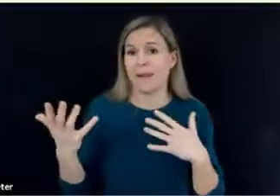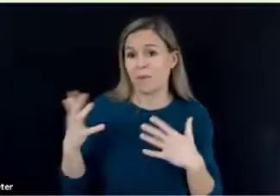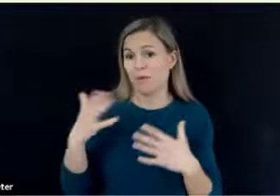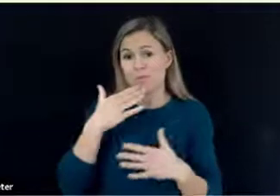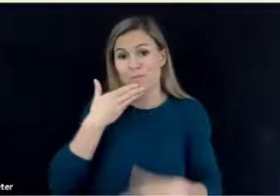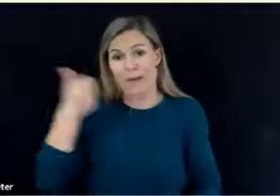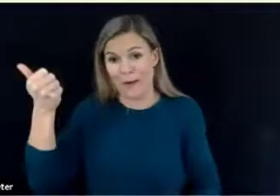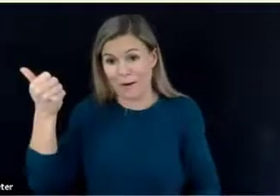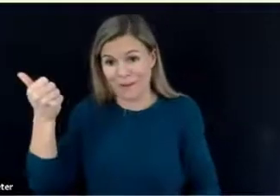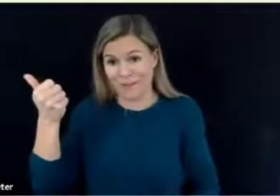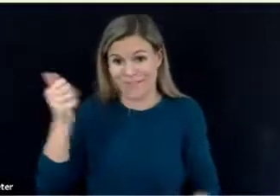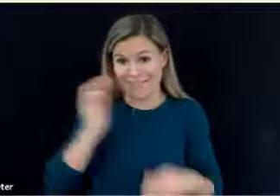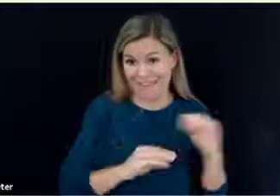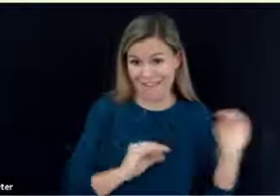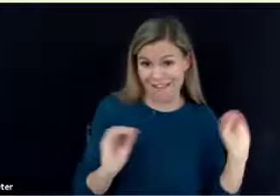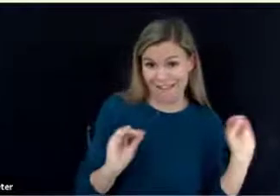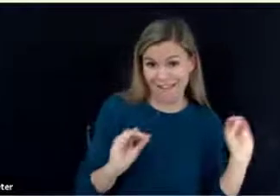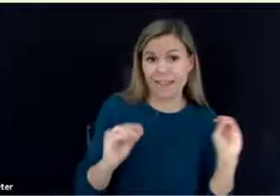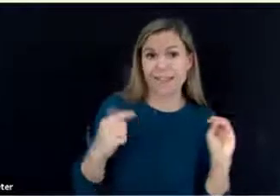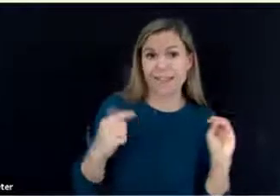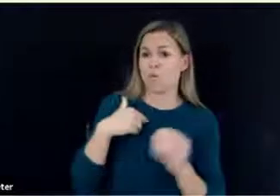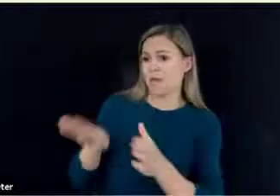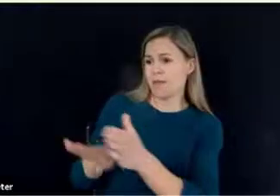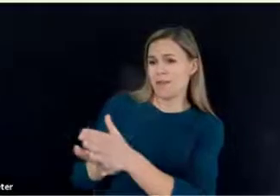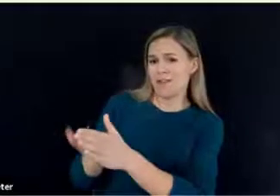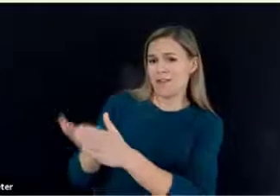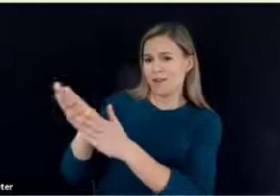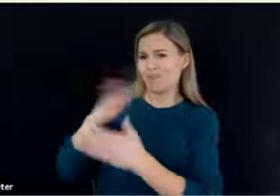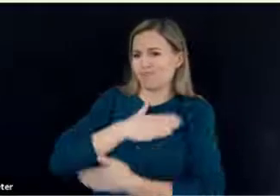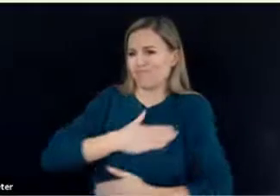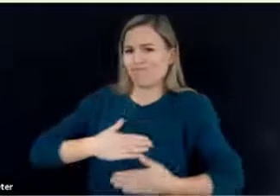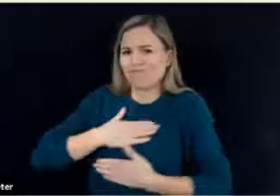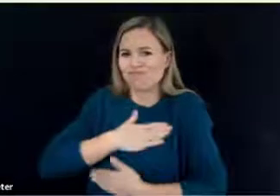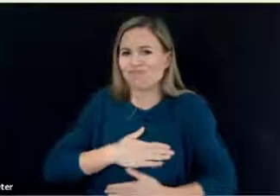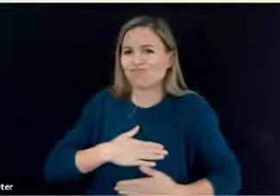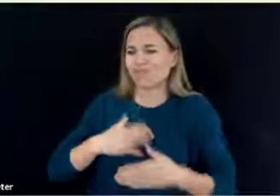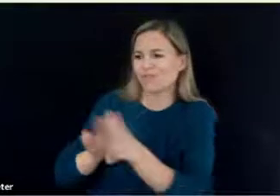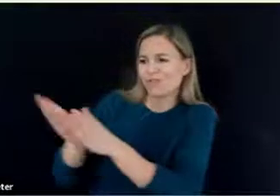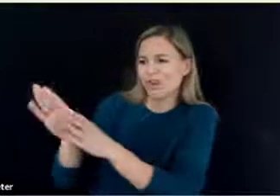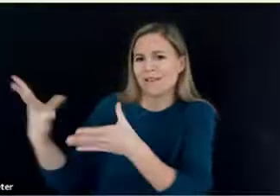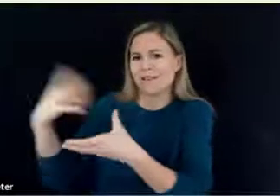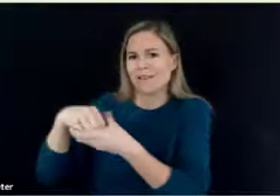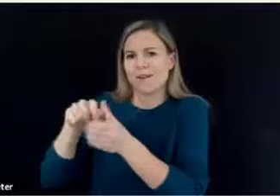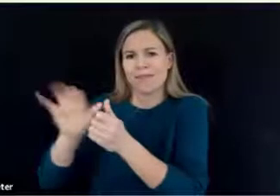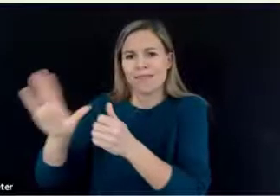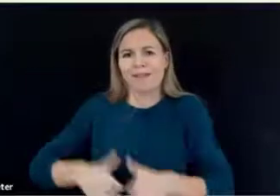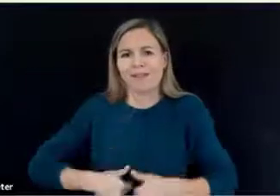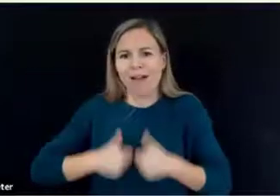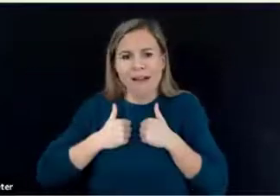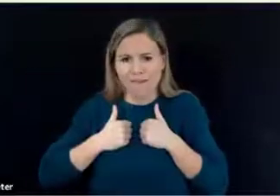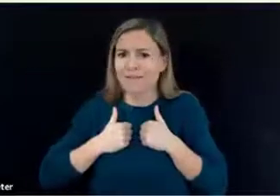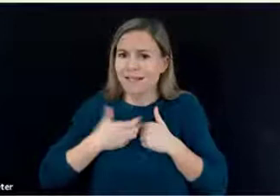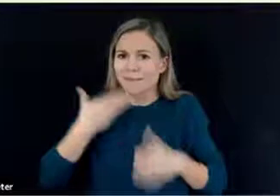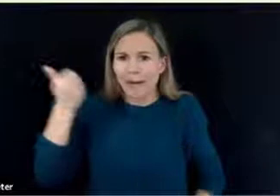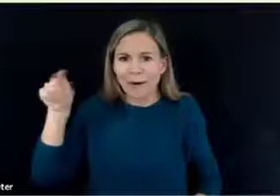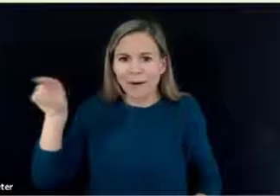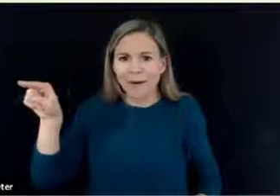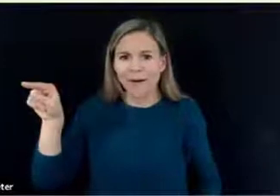Anything we can do to increase joy and inclusion in their lives is better than before,